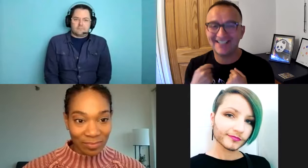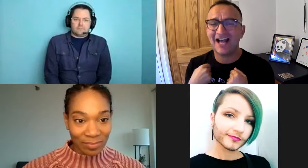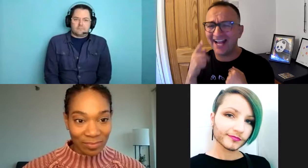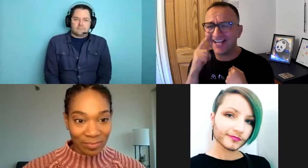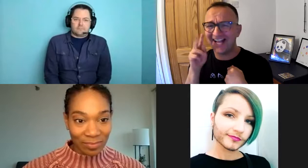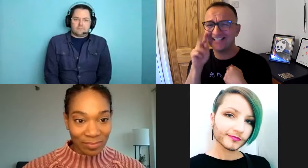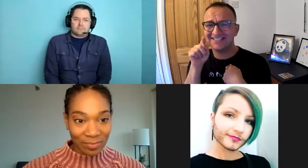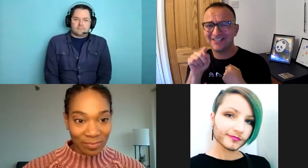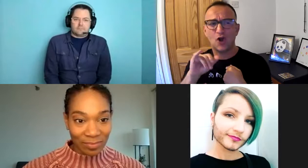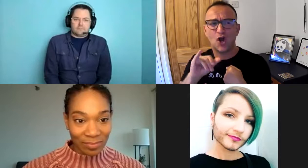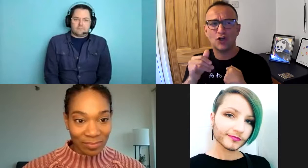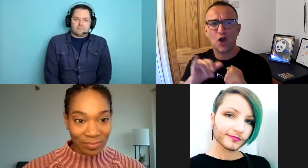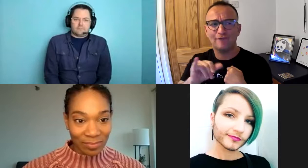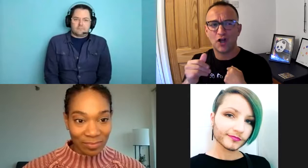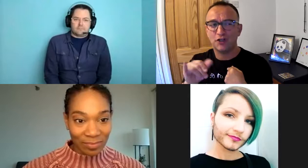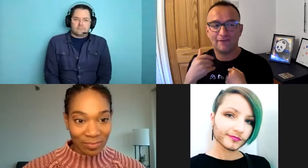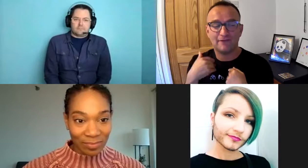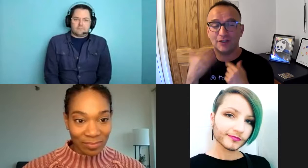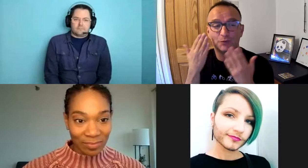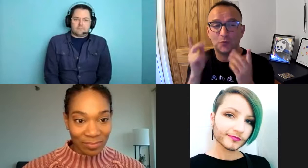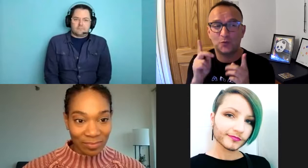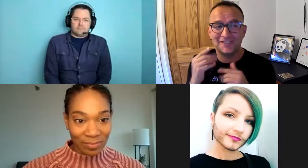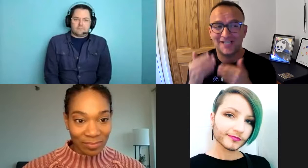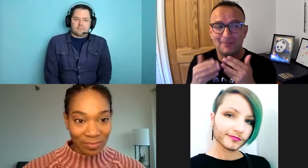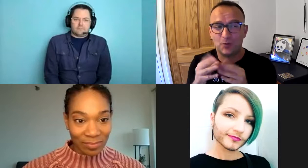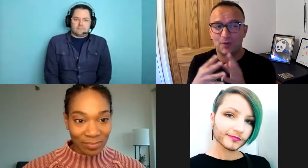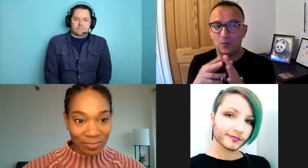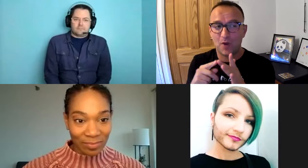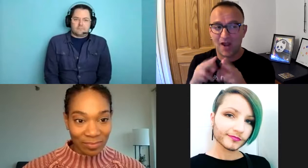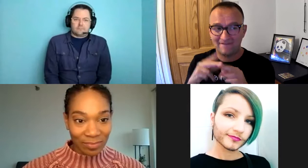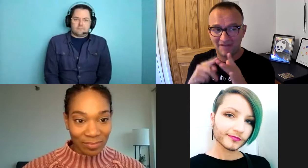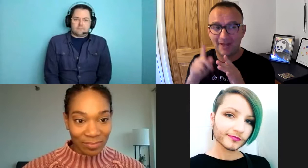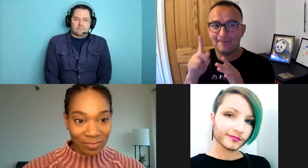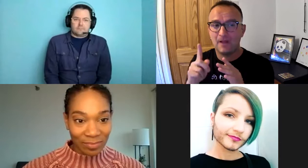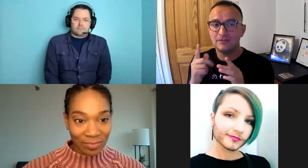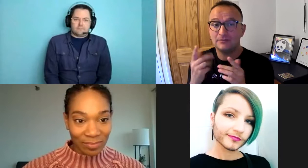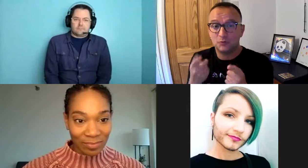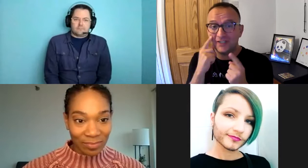see the captions, so I will carry on and I will just try to keep going, apologies for that.